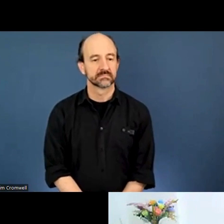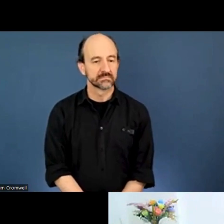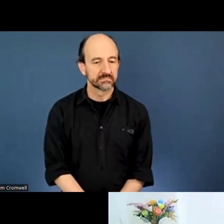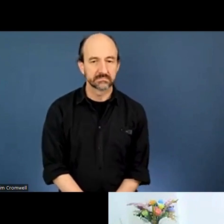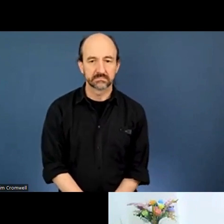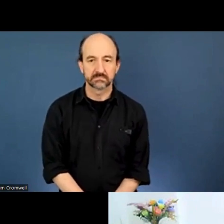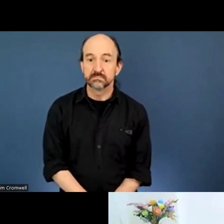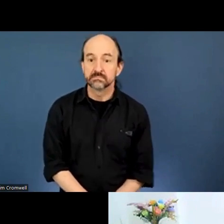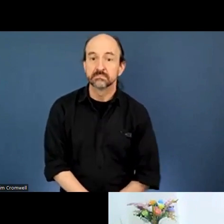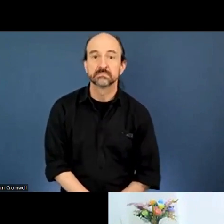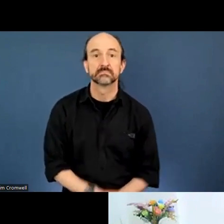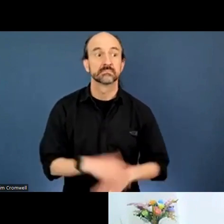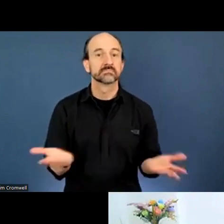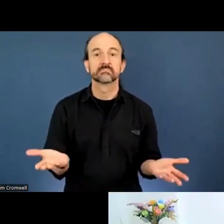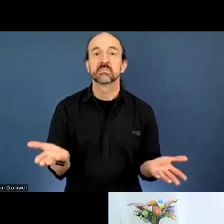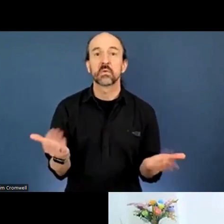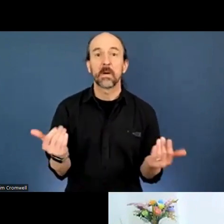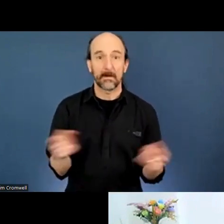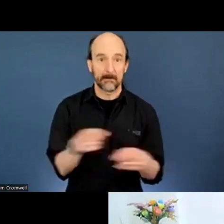Welcome everyone. We're just admitting a few